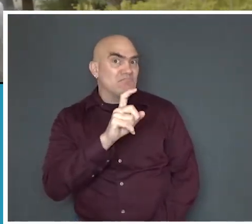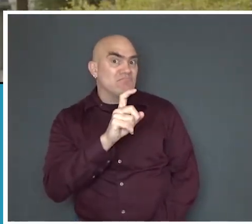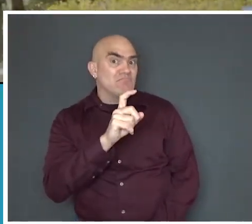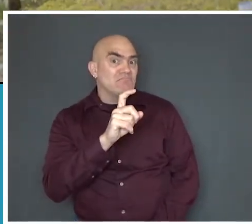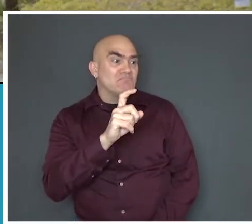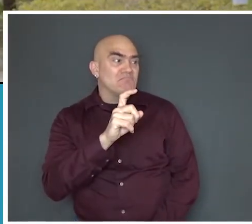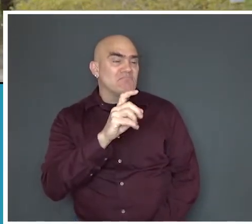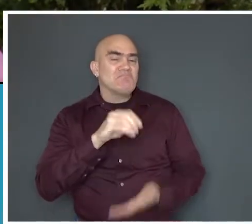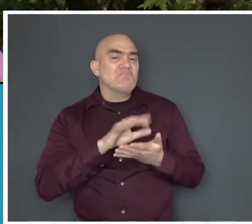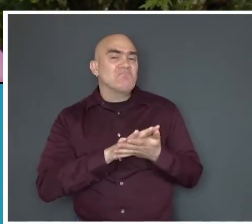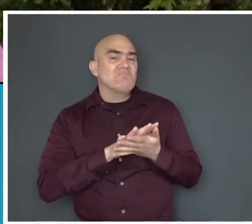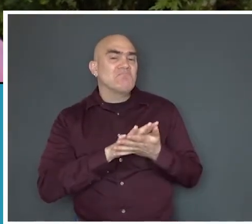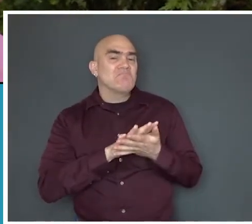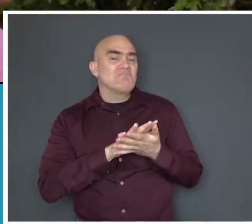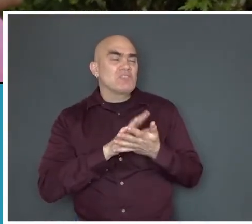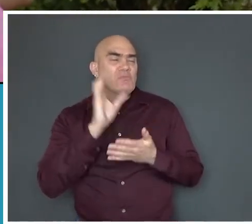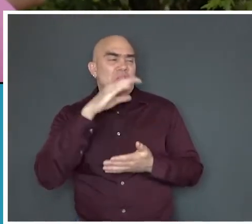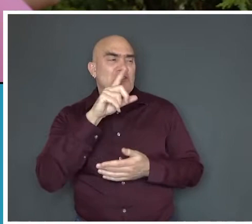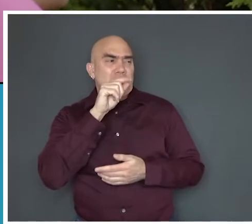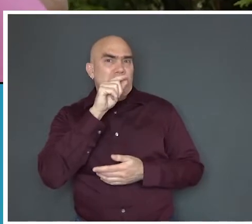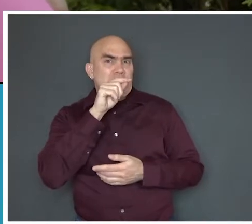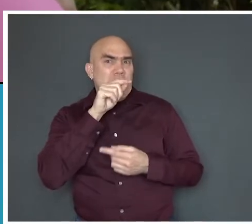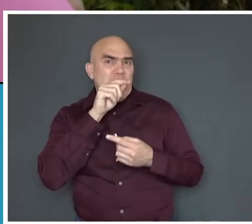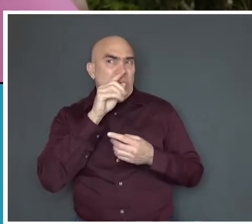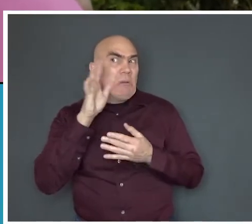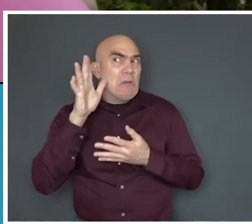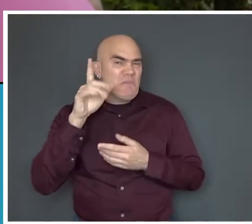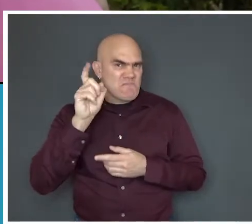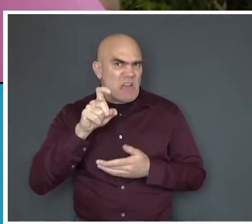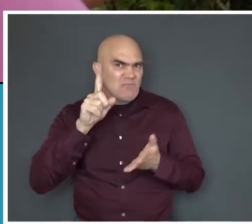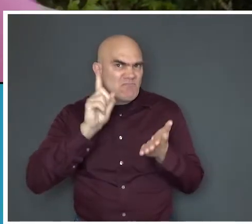Journal entry, strange chirping sound. Must investigate.